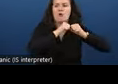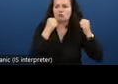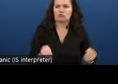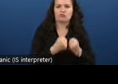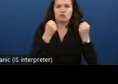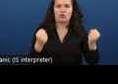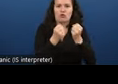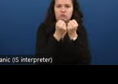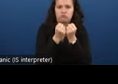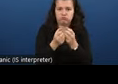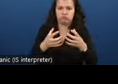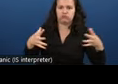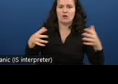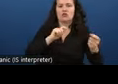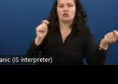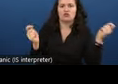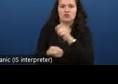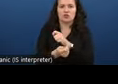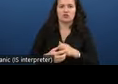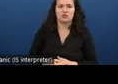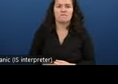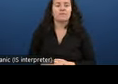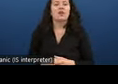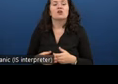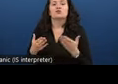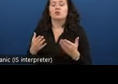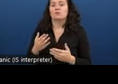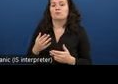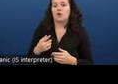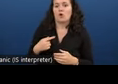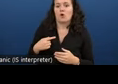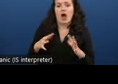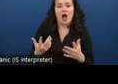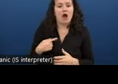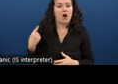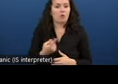many of them on the on the call. 12:22:58 Our approach to work, working in